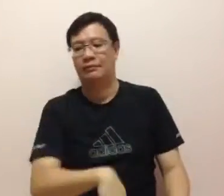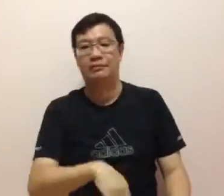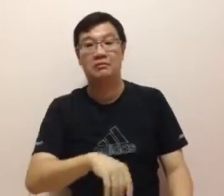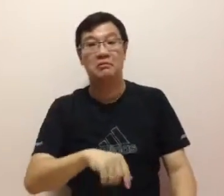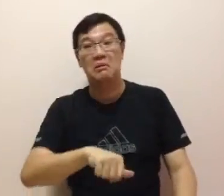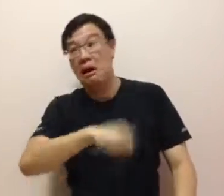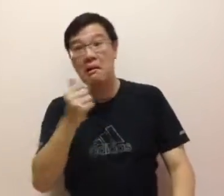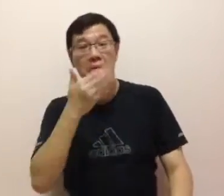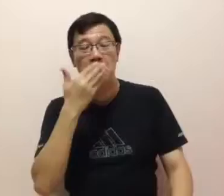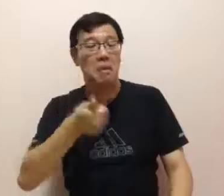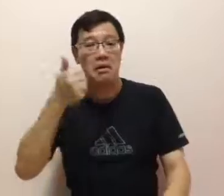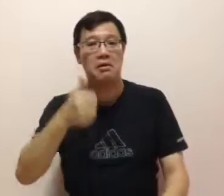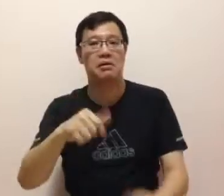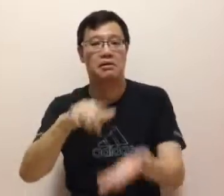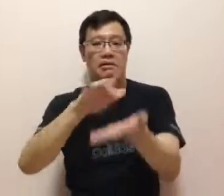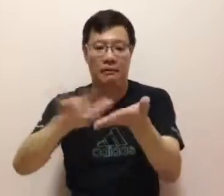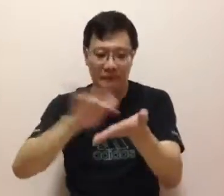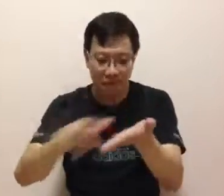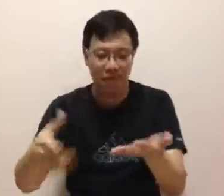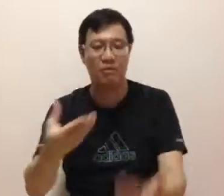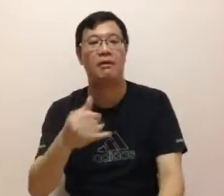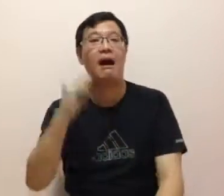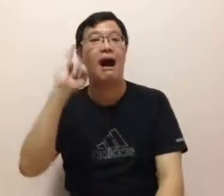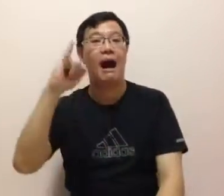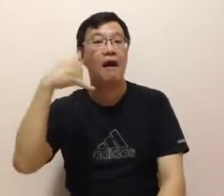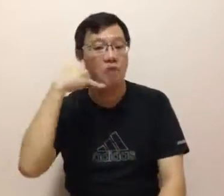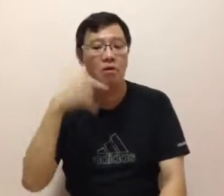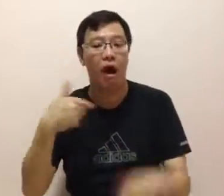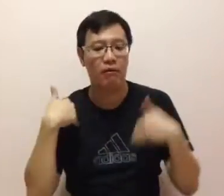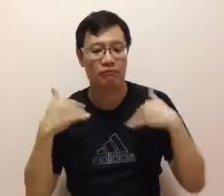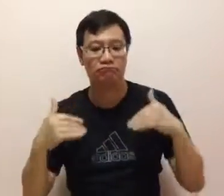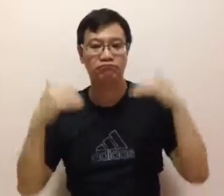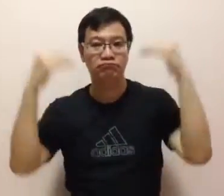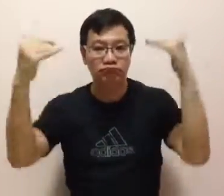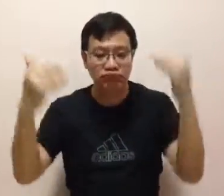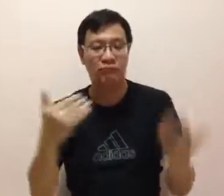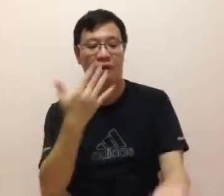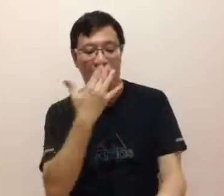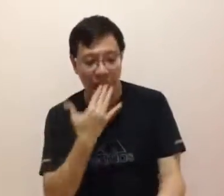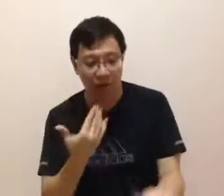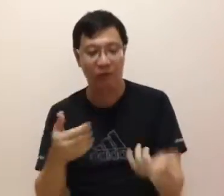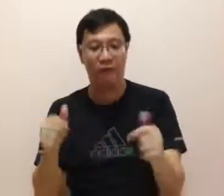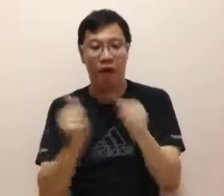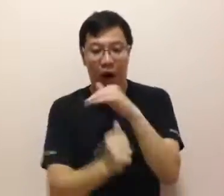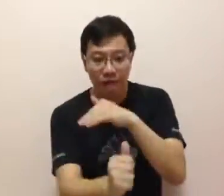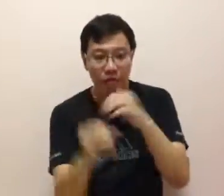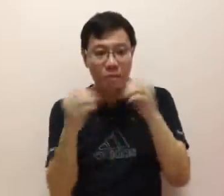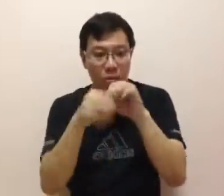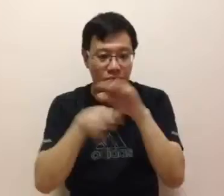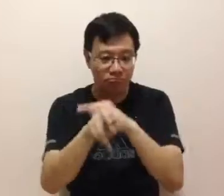The game was too short! She said that the iPads and iPhones of today are better! More advanced and the screens have colours